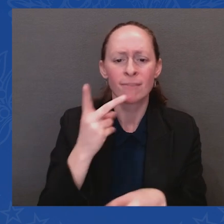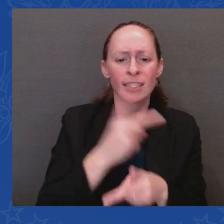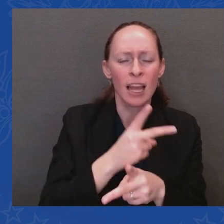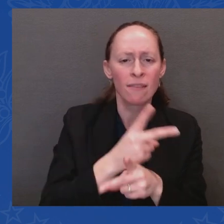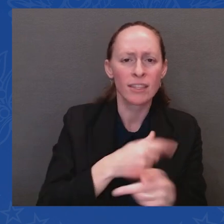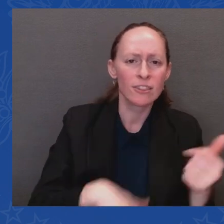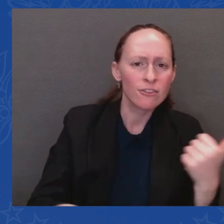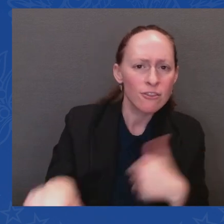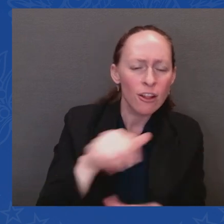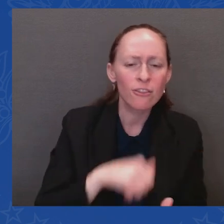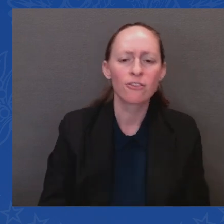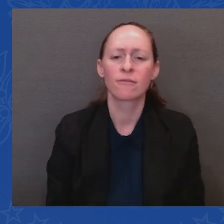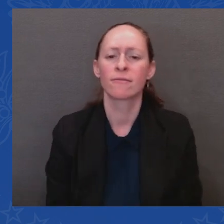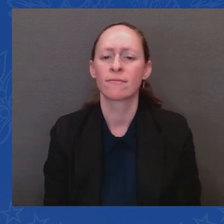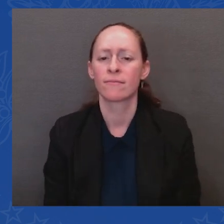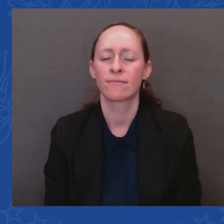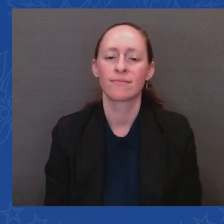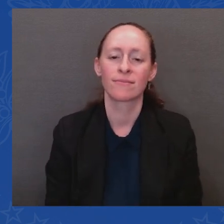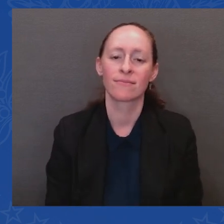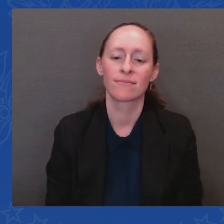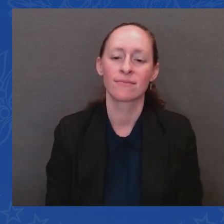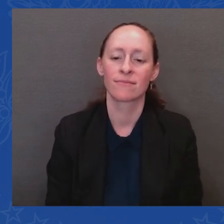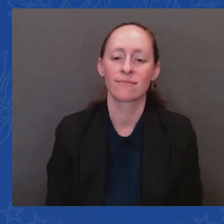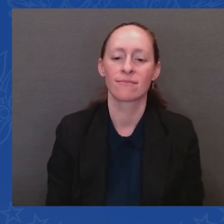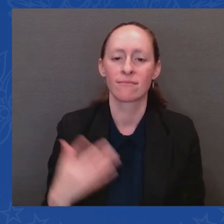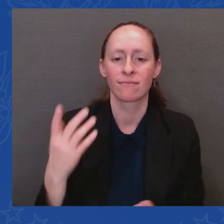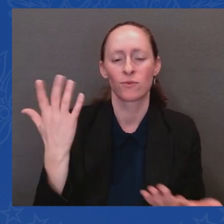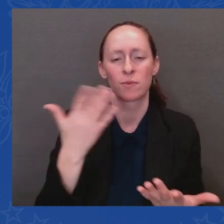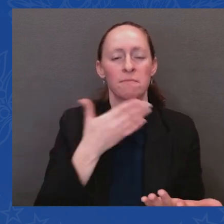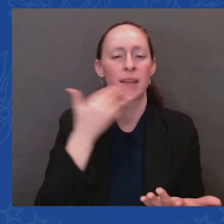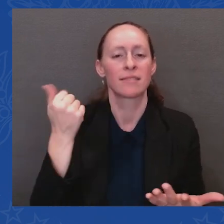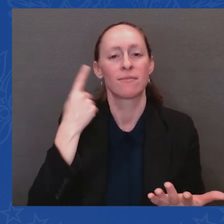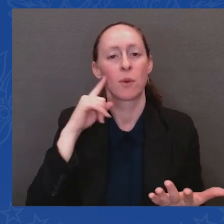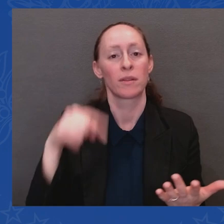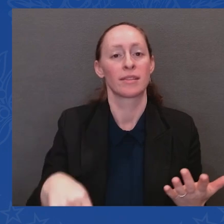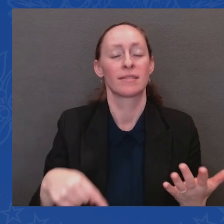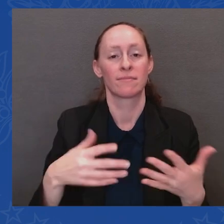We will stop at nothing to serve you every bit as well